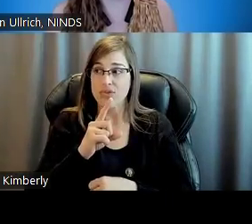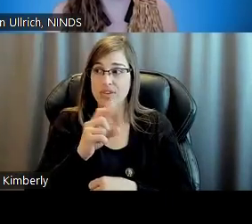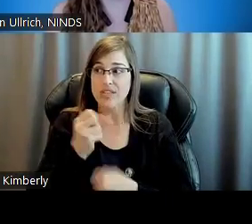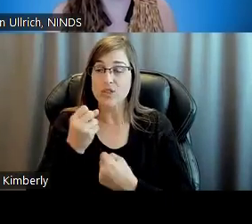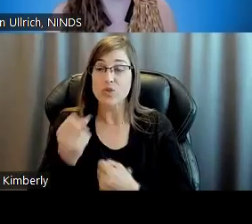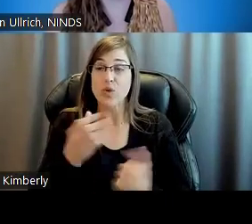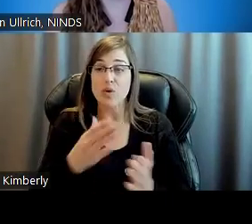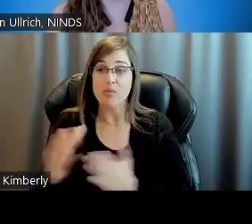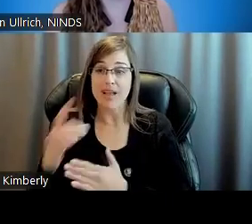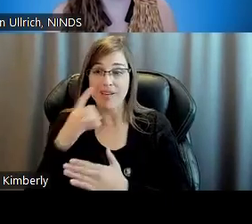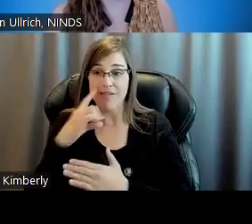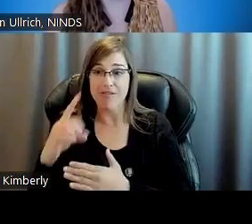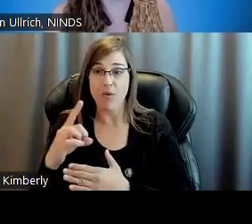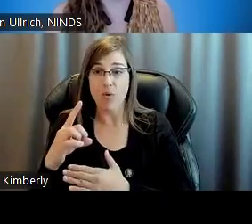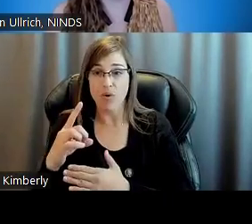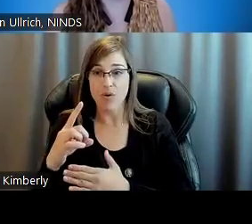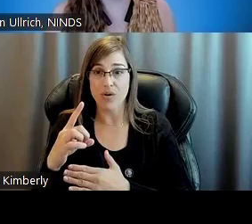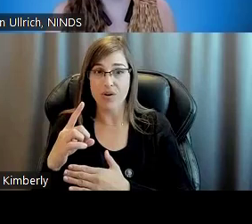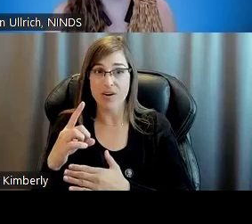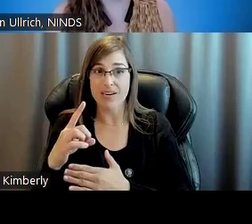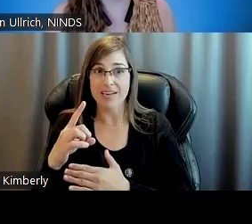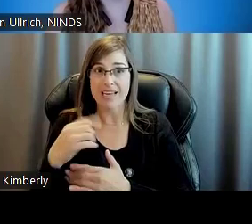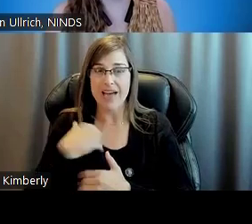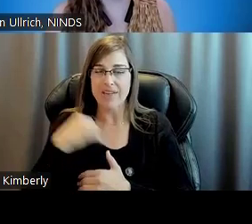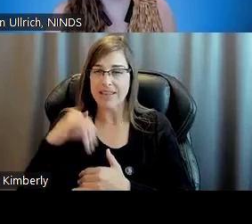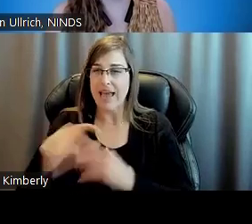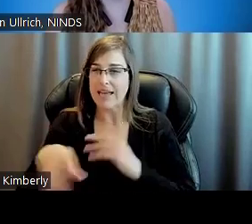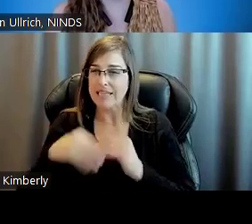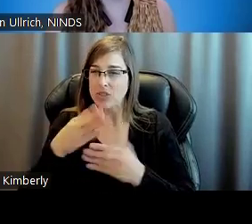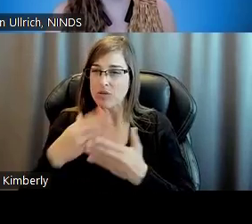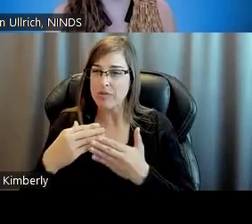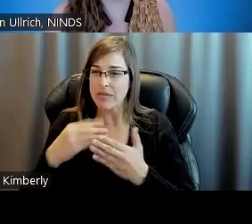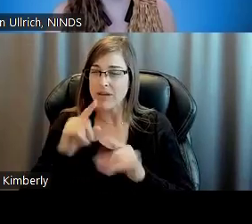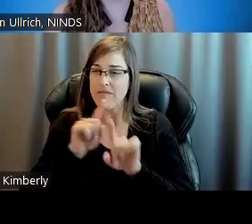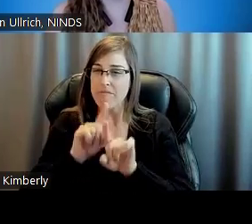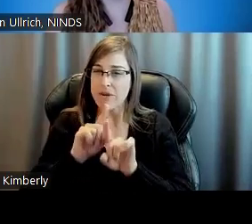for having that additional piece of mentored research training